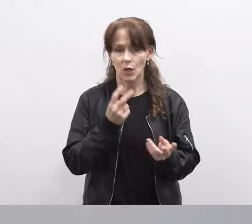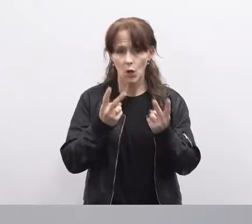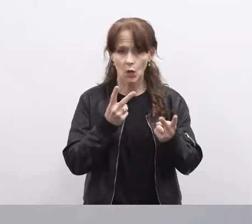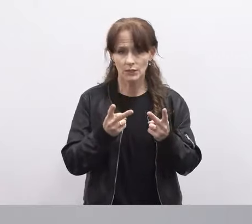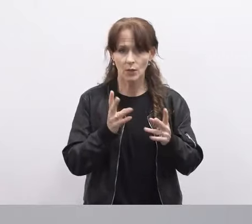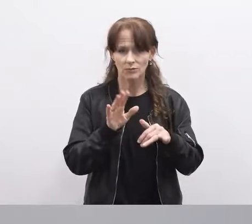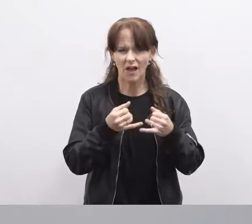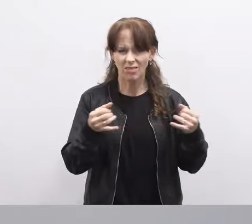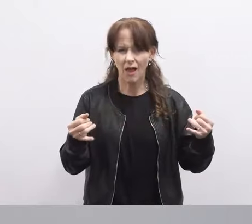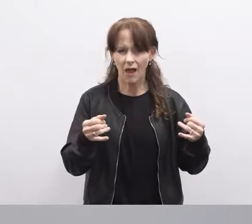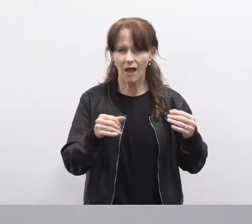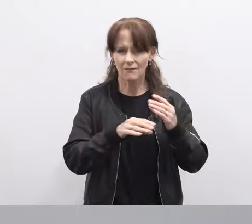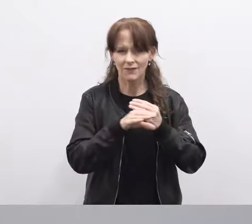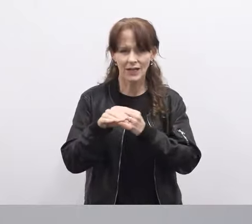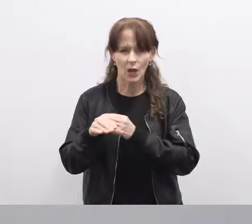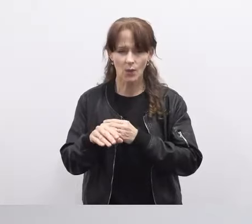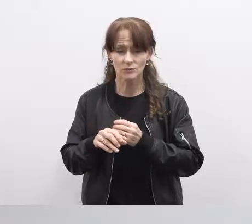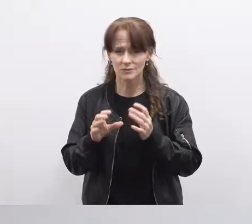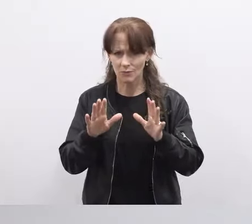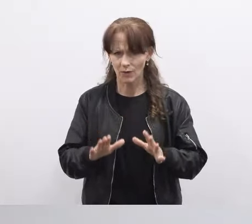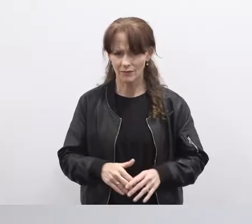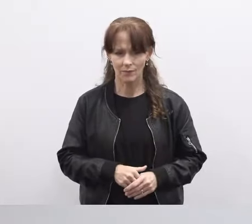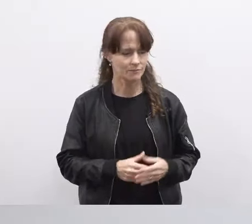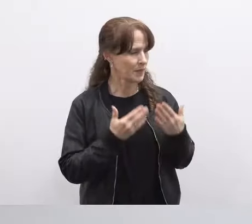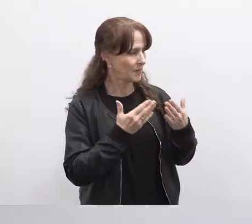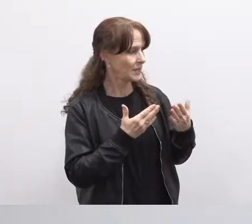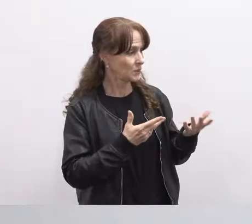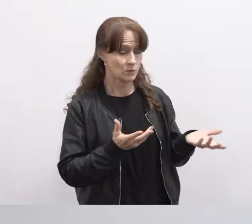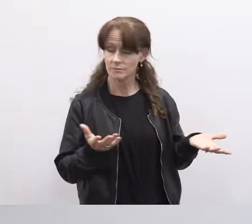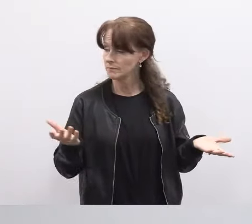They're really wonderful. Thank you, Ms. Craighead. Any other announcements?